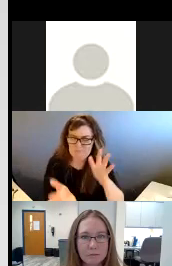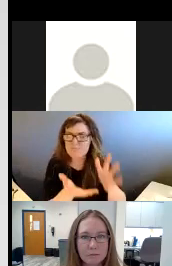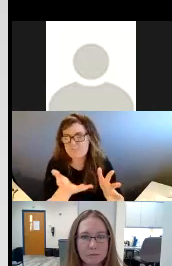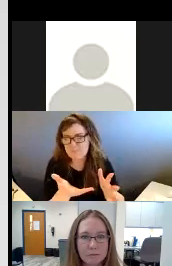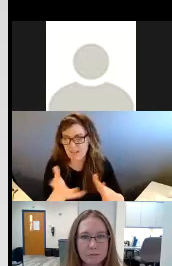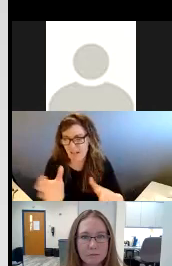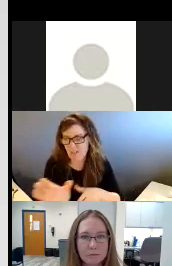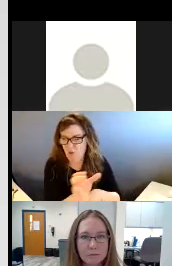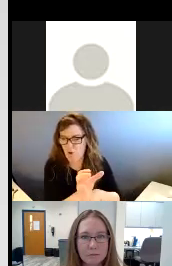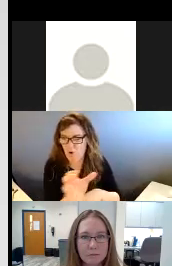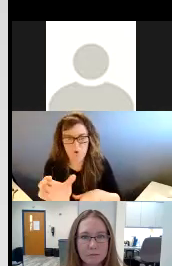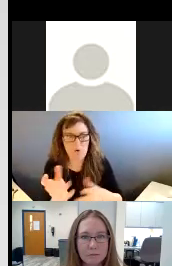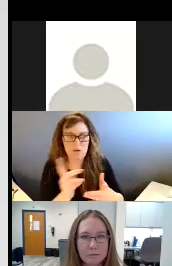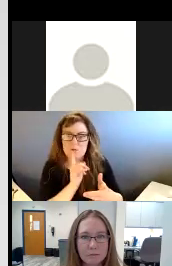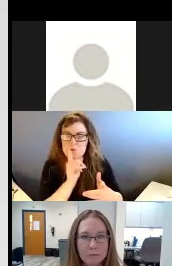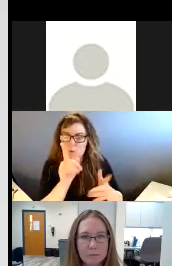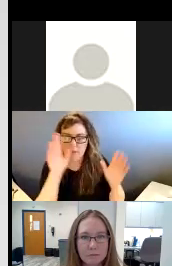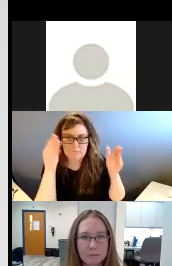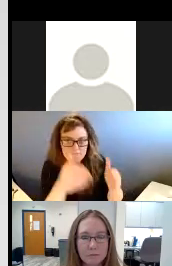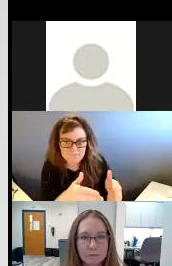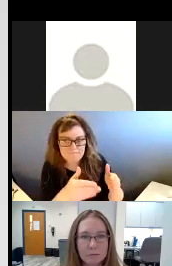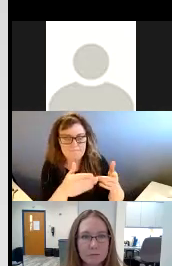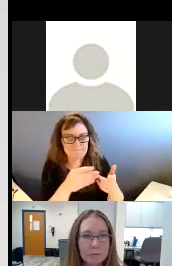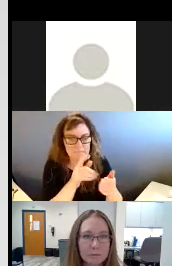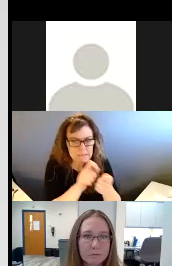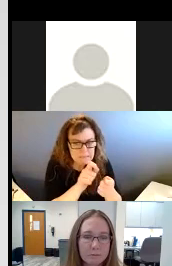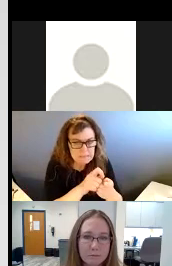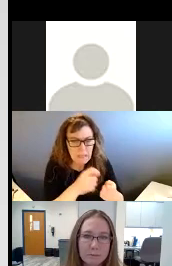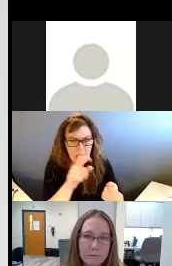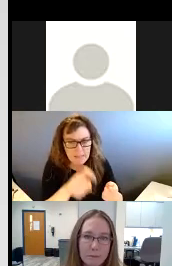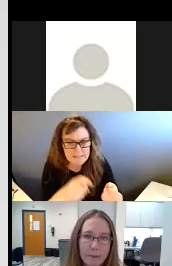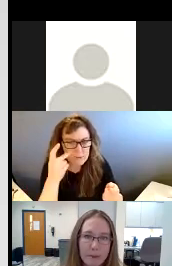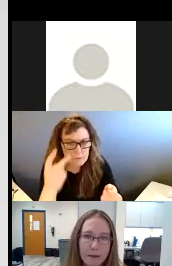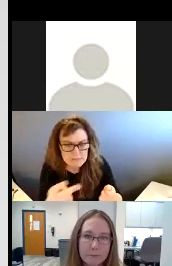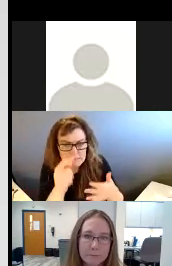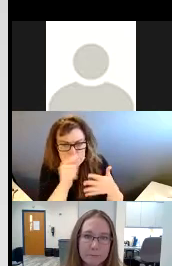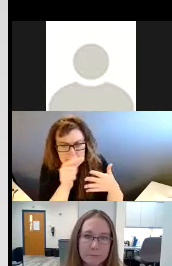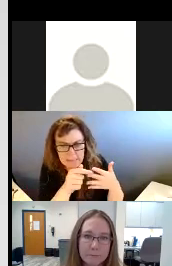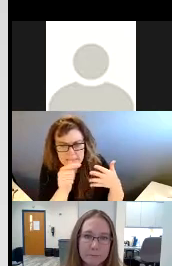AND HONE IN ON THE DETAILS THAT WE WANT TO SEE. THAT WILL BE USEFUL.